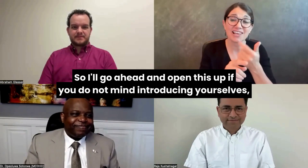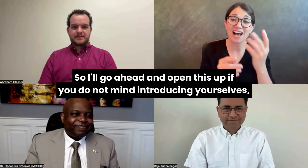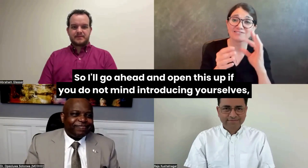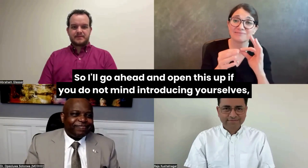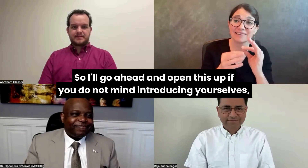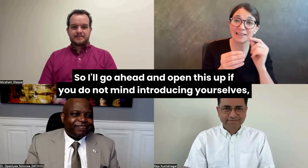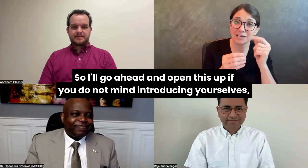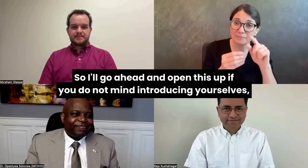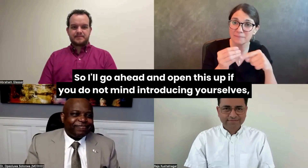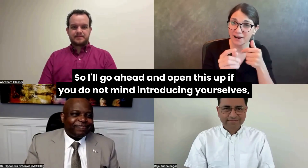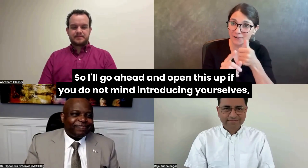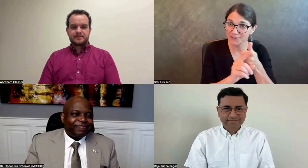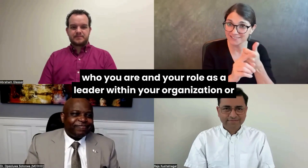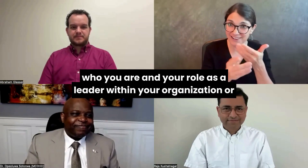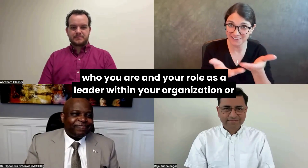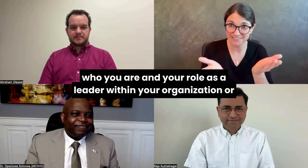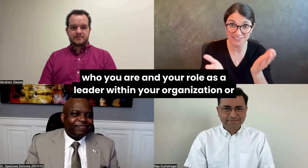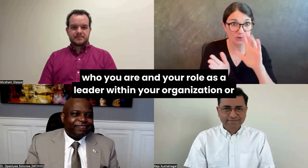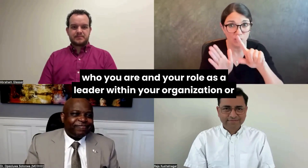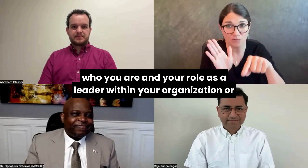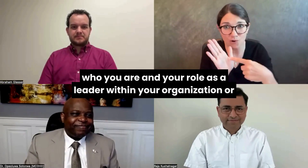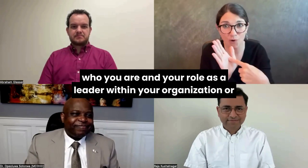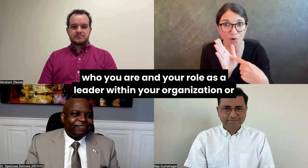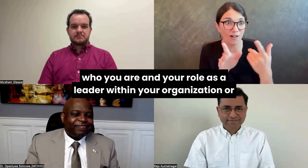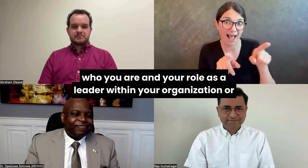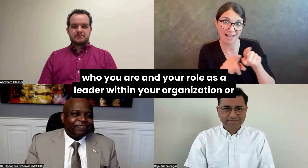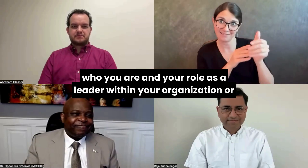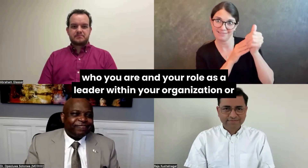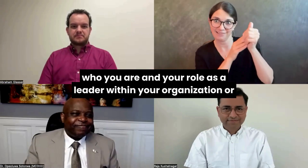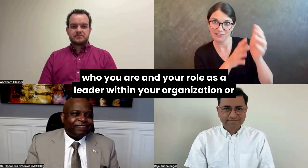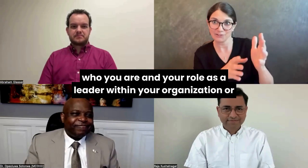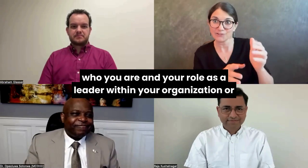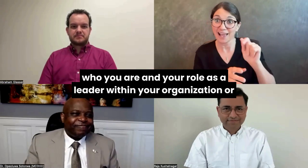who you are and your role as a leader within your organization or